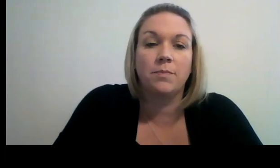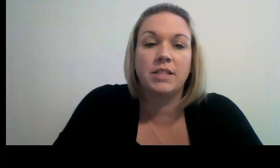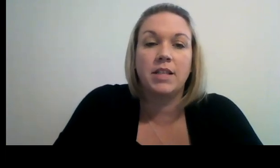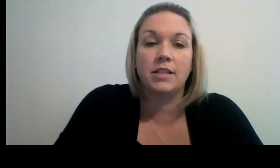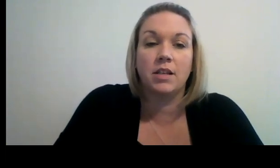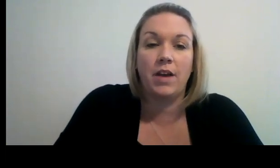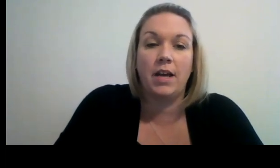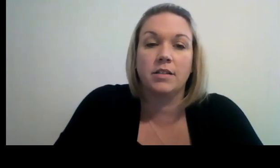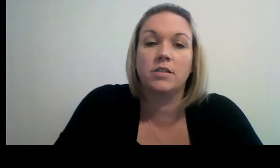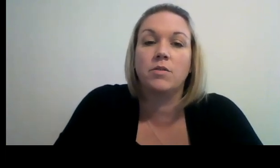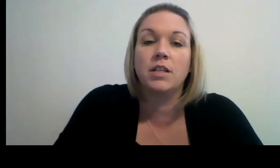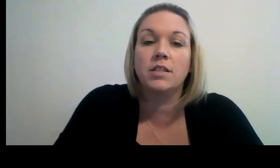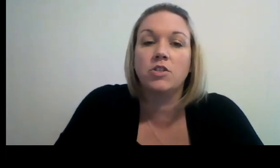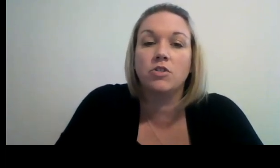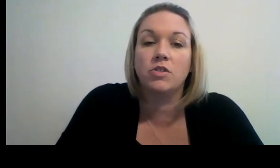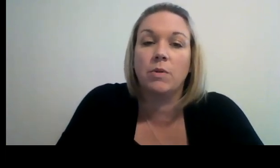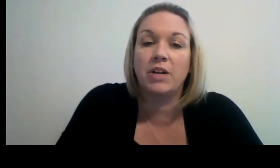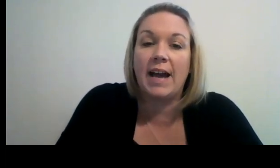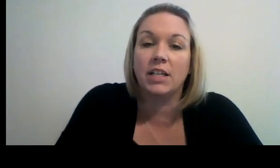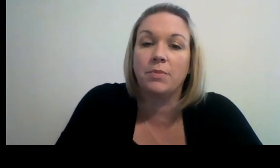possessive 's. So this is used when we're adding a